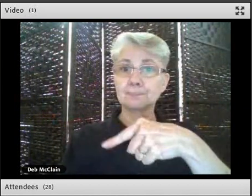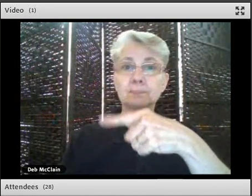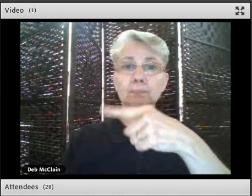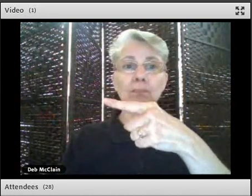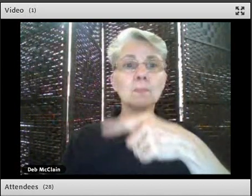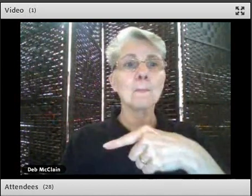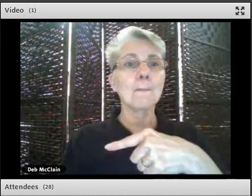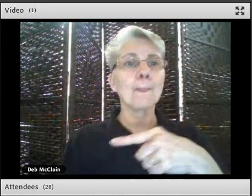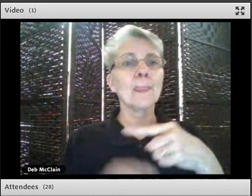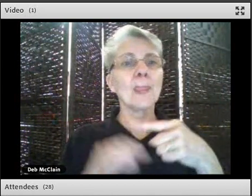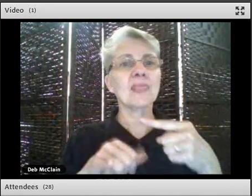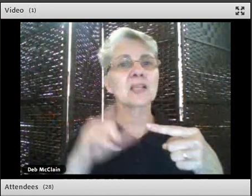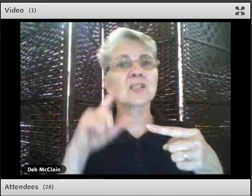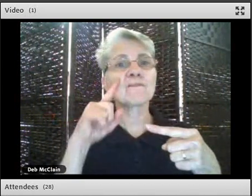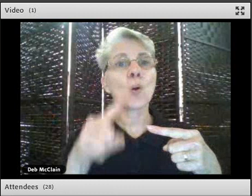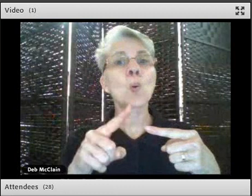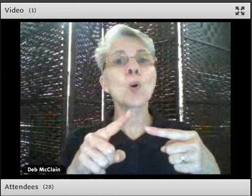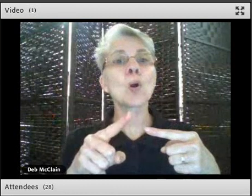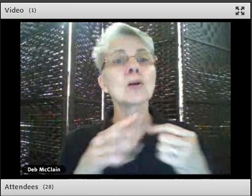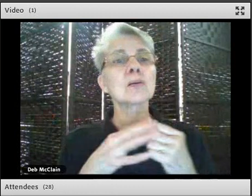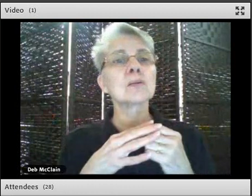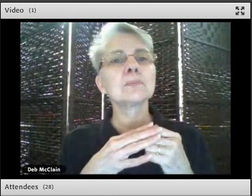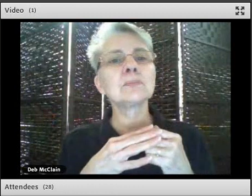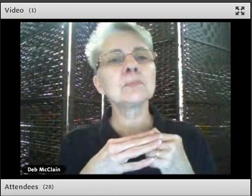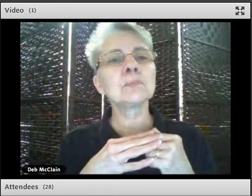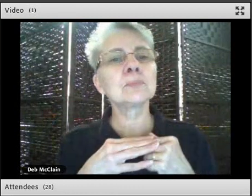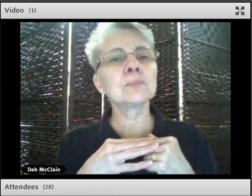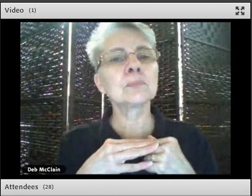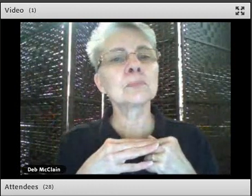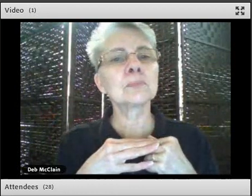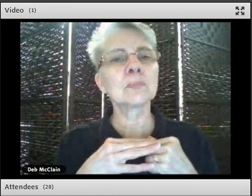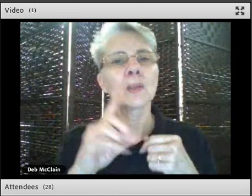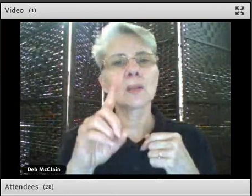so each one is a story, right, or an essay.